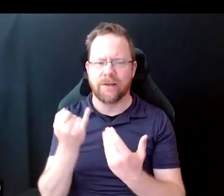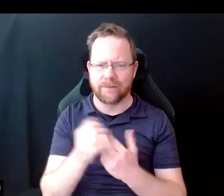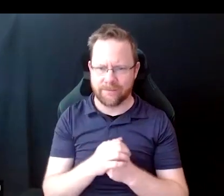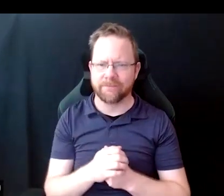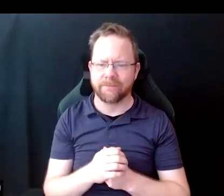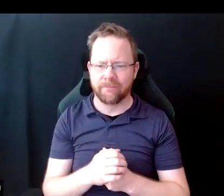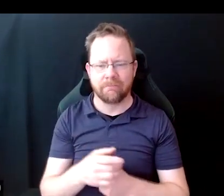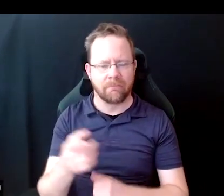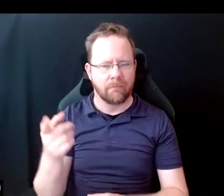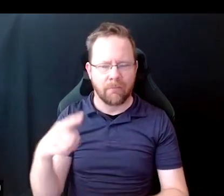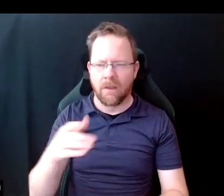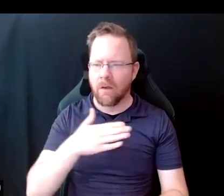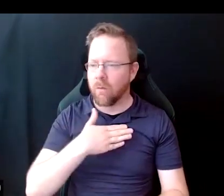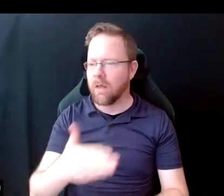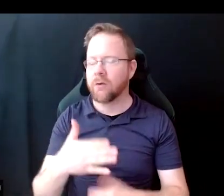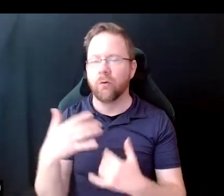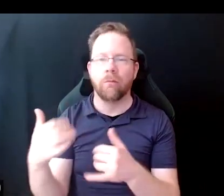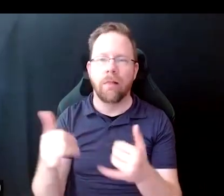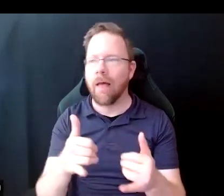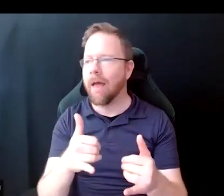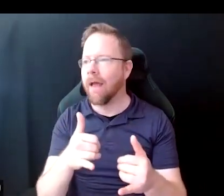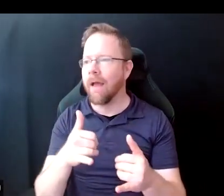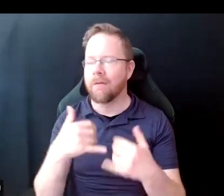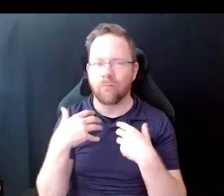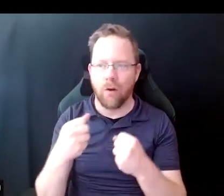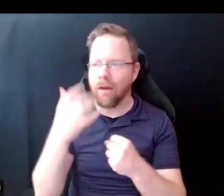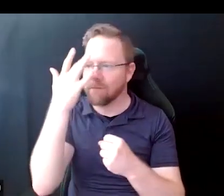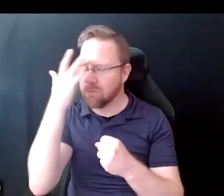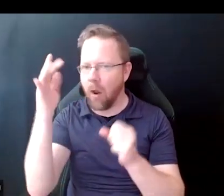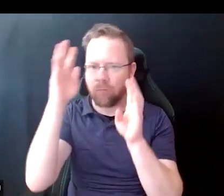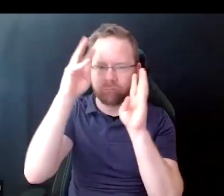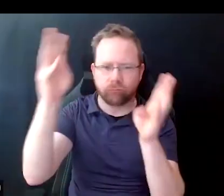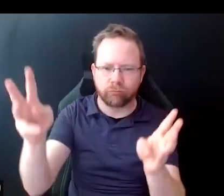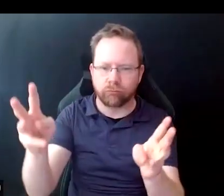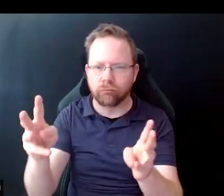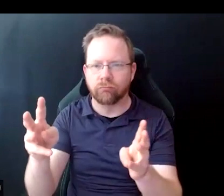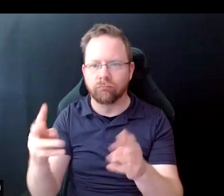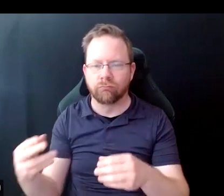and for willingness to be playful and brave and smart and go on this adventure with us.